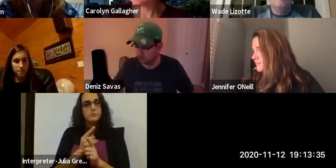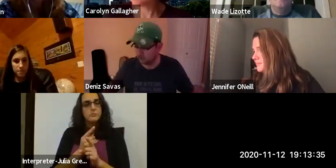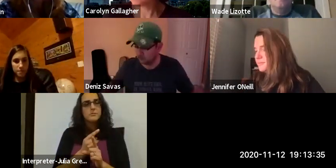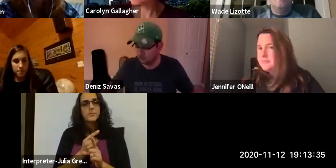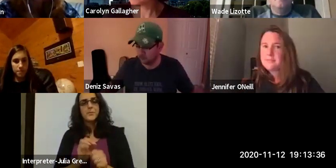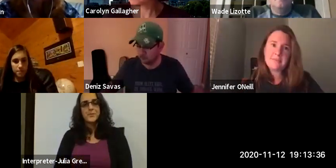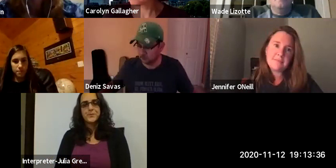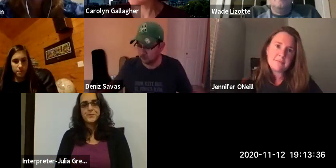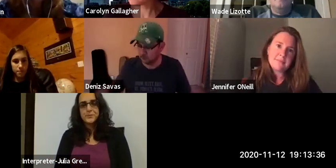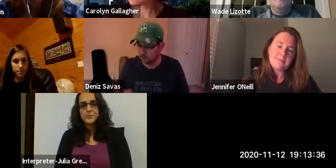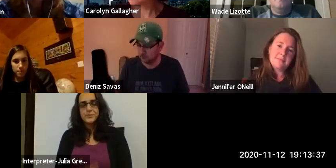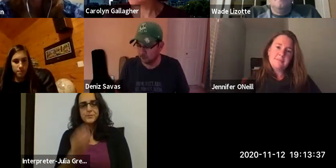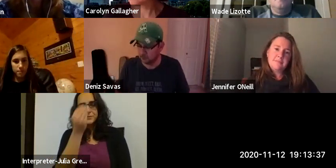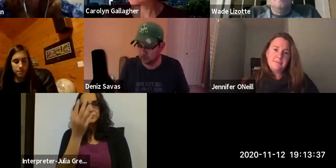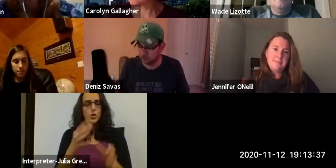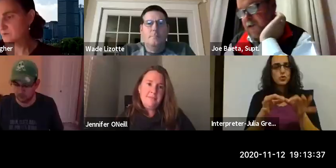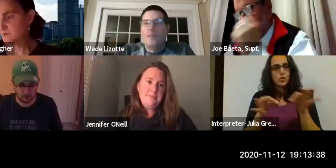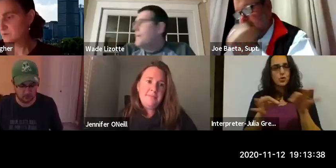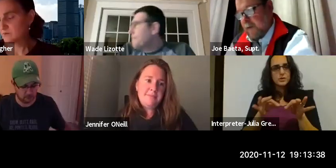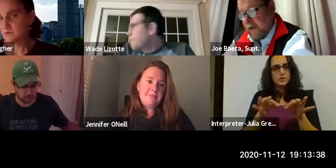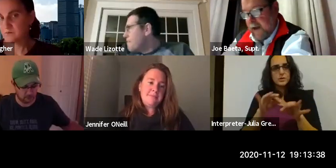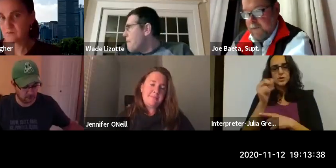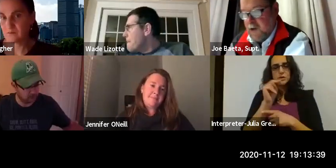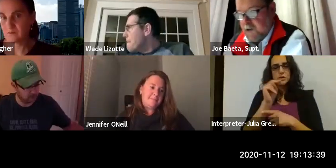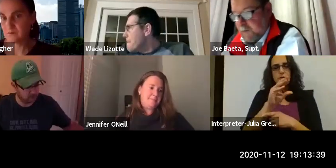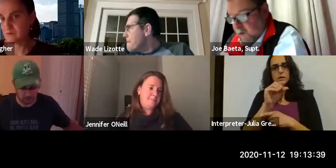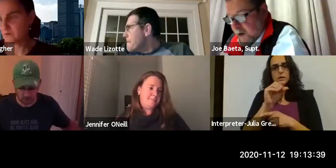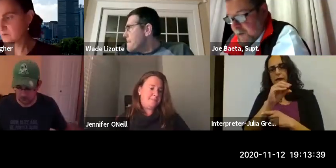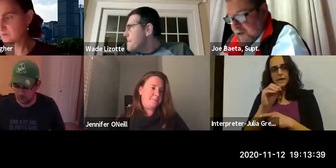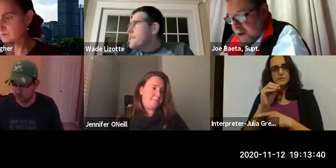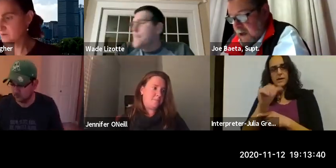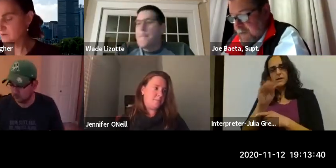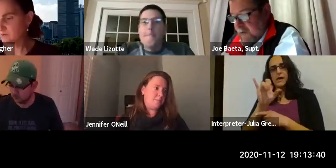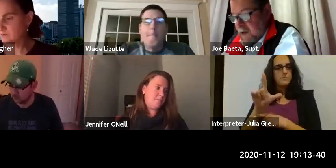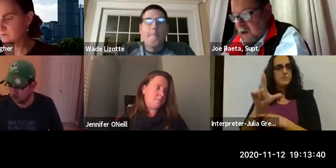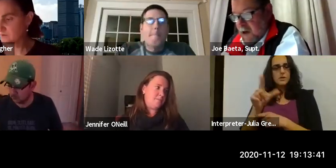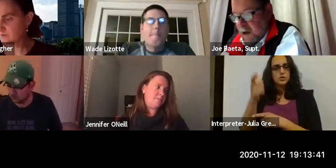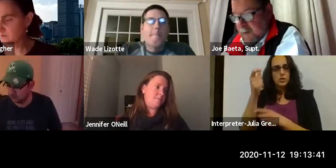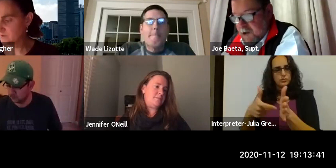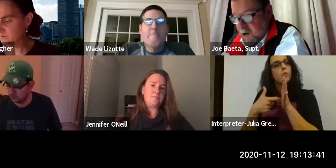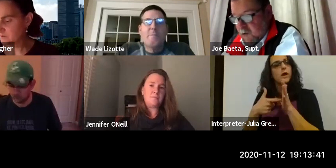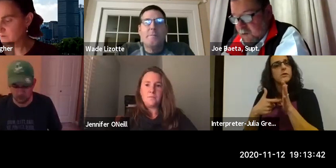Joe Baeta, Supt. : I just want to just go over the JOHN AND JOHN and Abigail Adams scholarship requirements. Joe Baeta, Supt. : So,